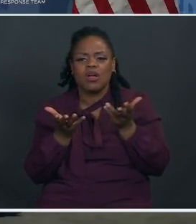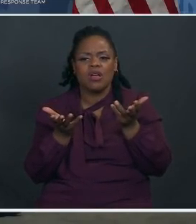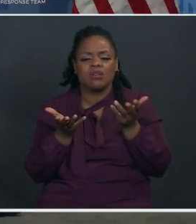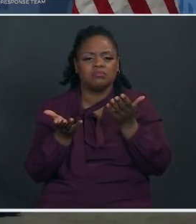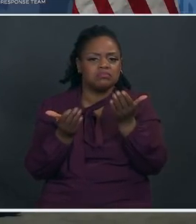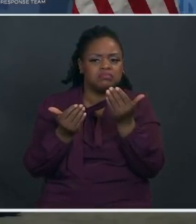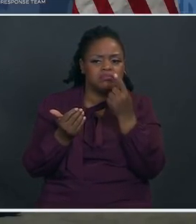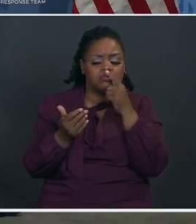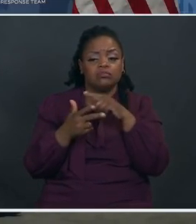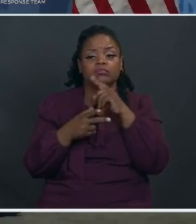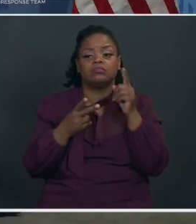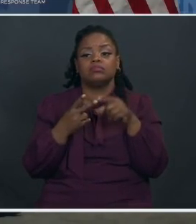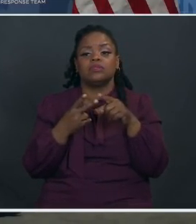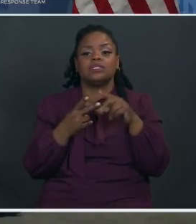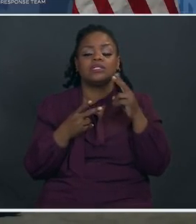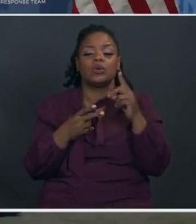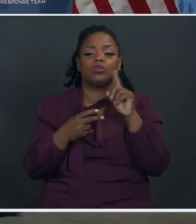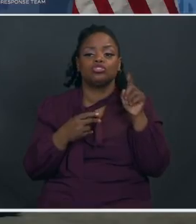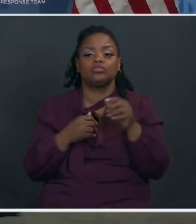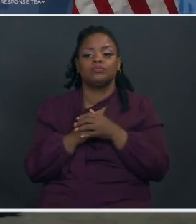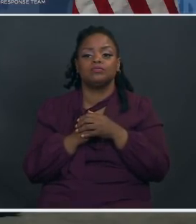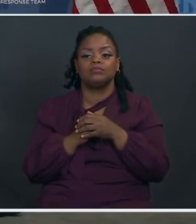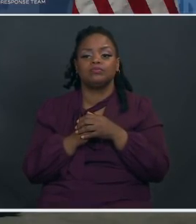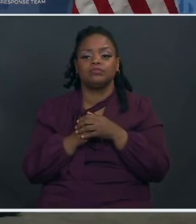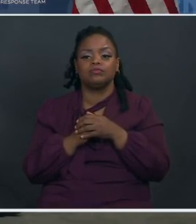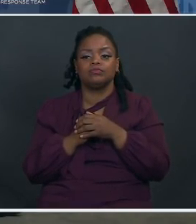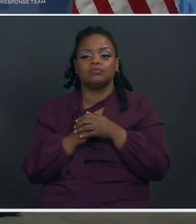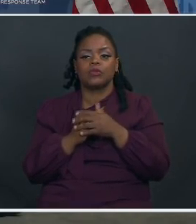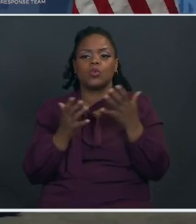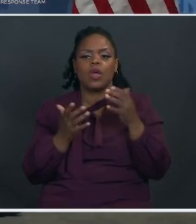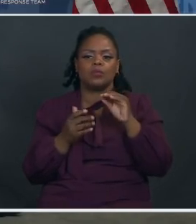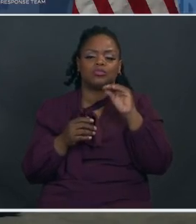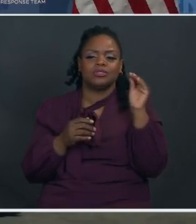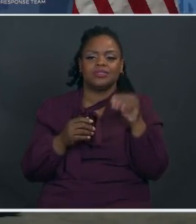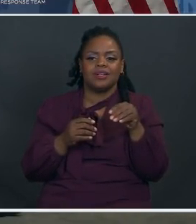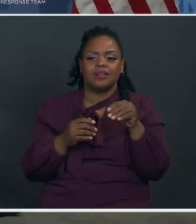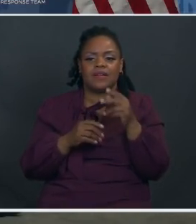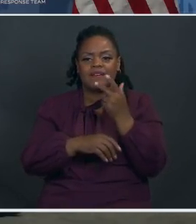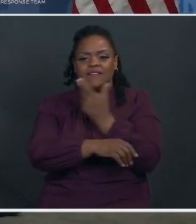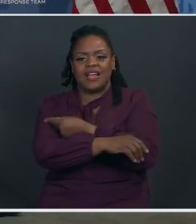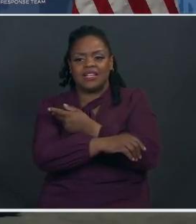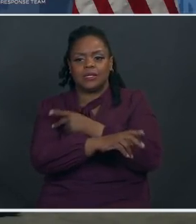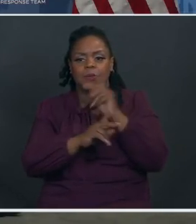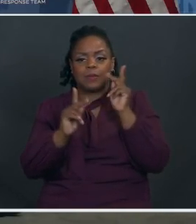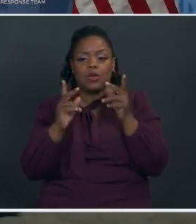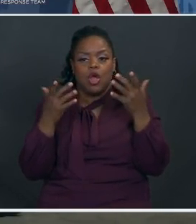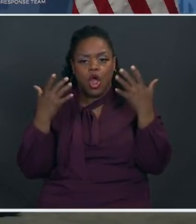And the second question I have is what percentage of vaccinations, people that are already vaccinated is coming back